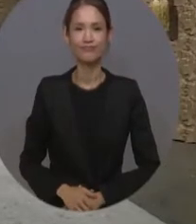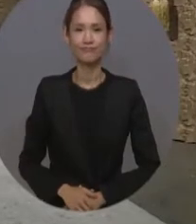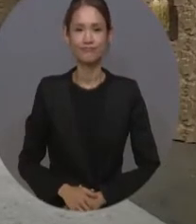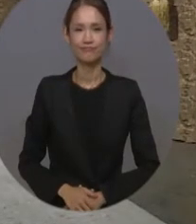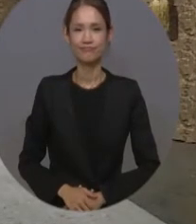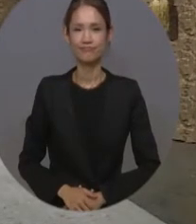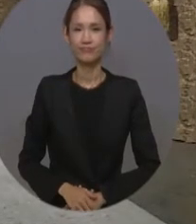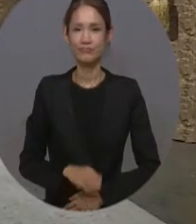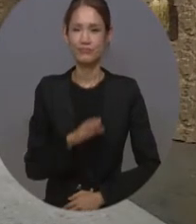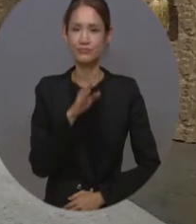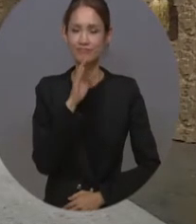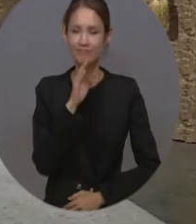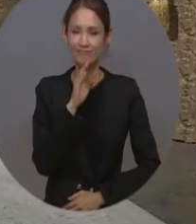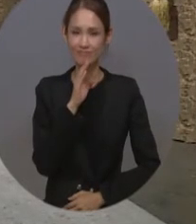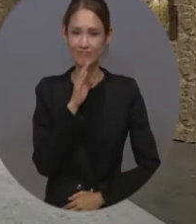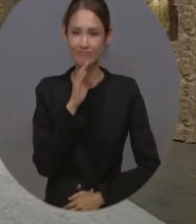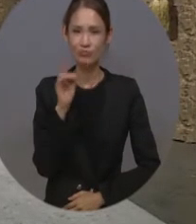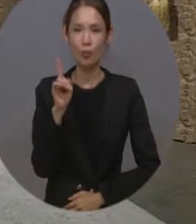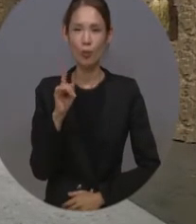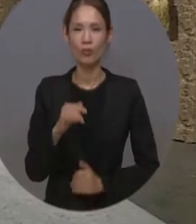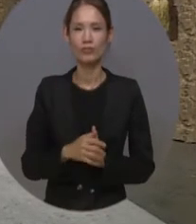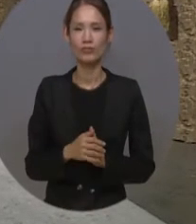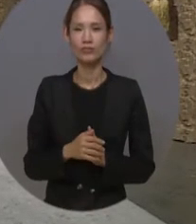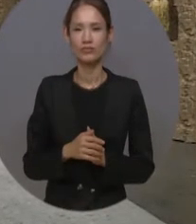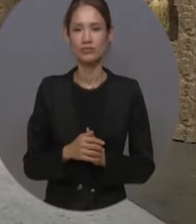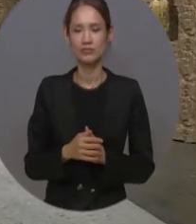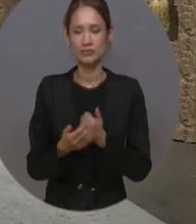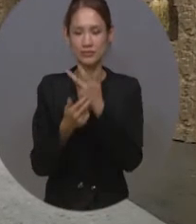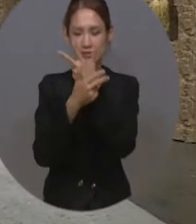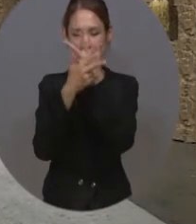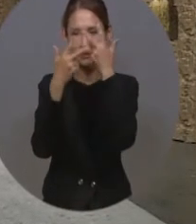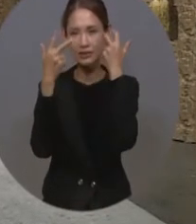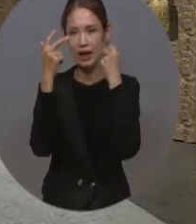True, rather than trying hard to sleep,